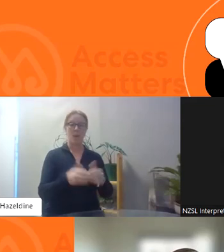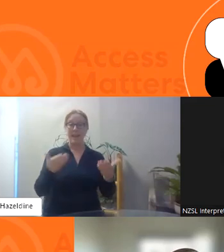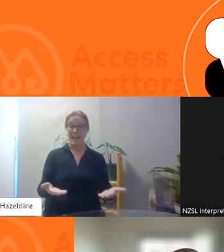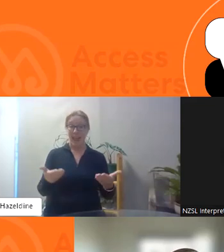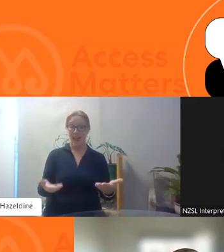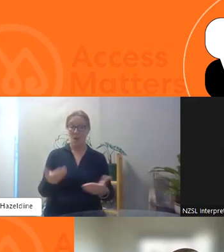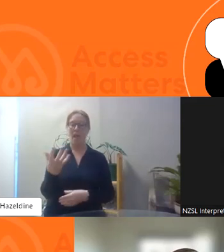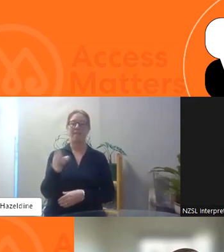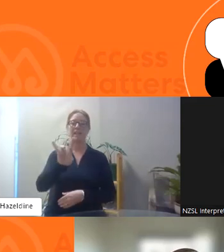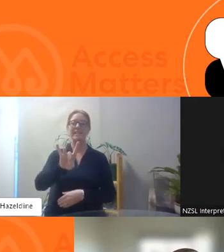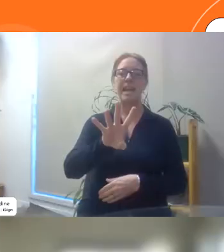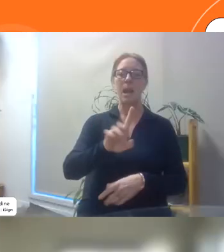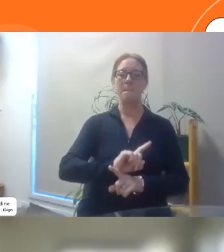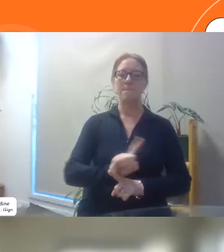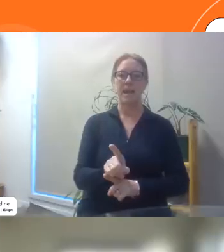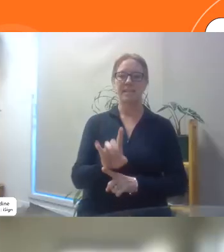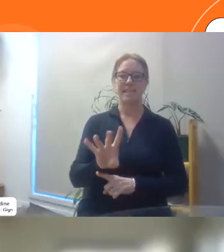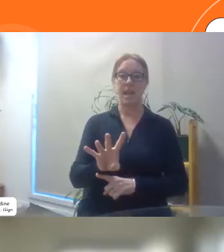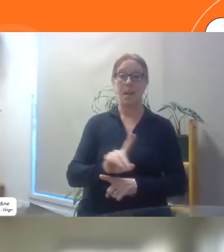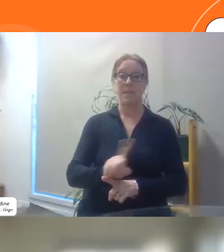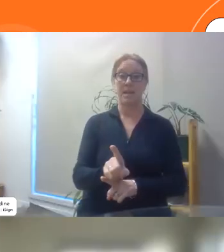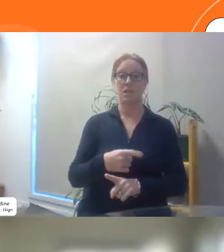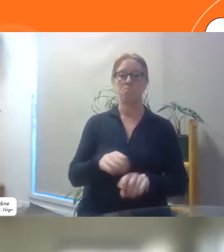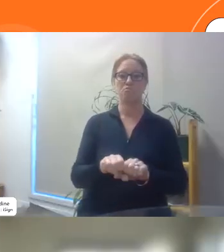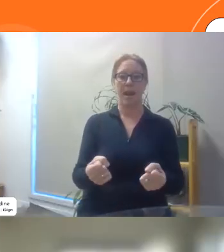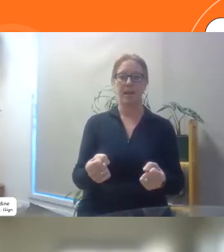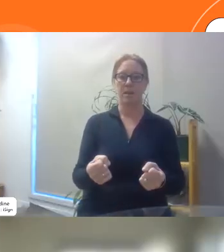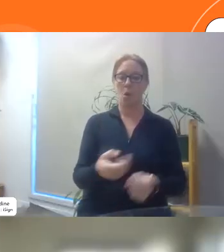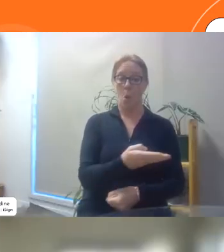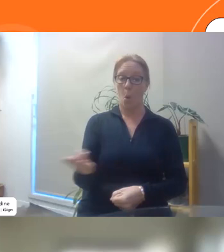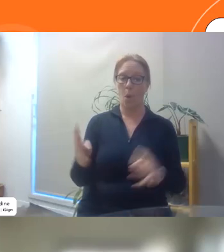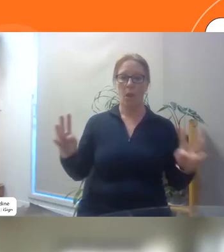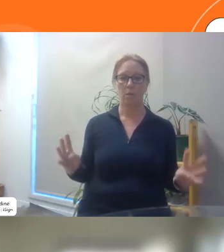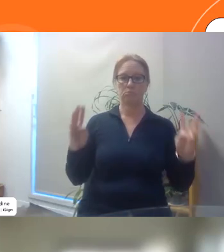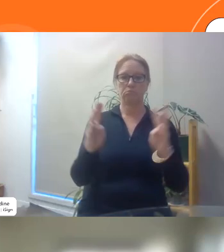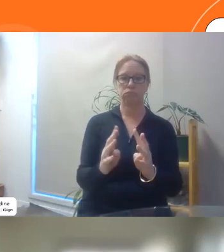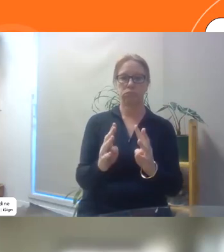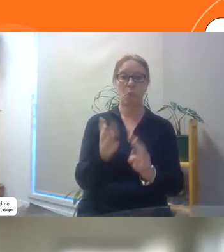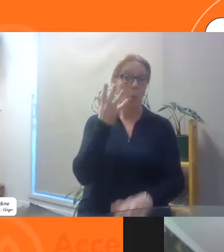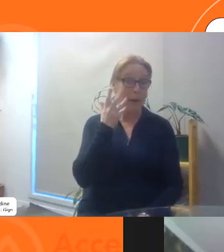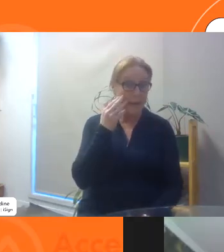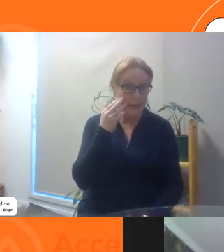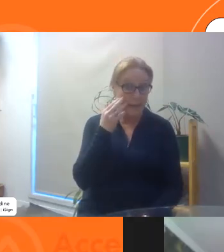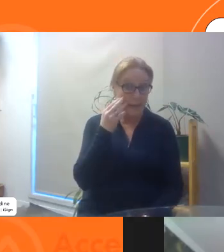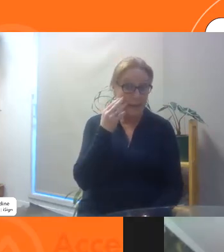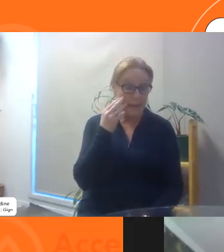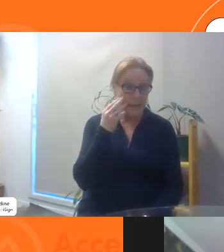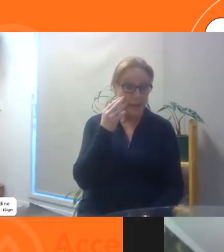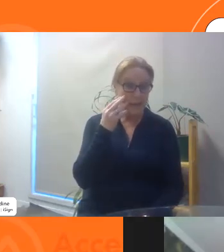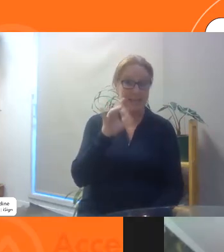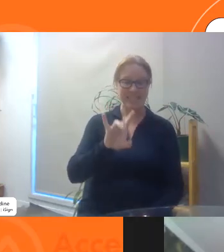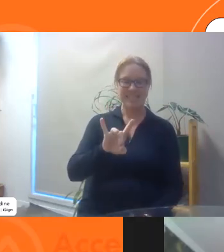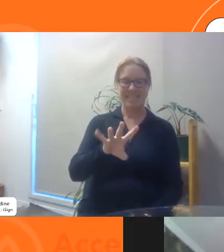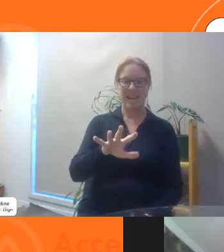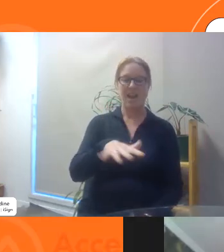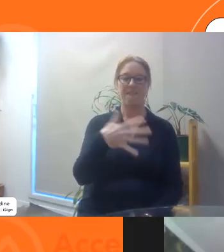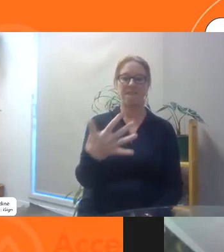break. So if we could all come back at 10.53 or thereabouts, we'll